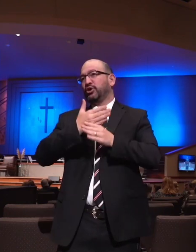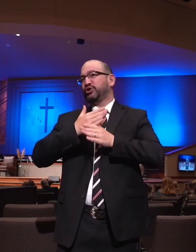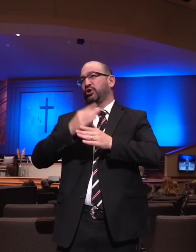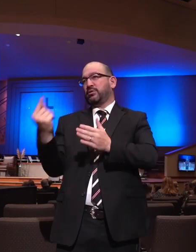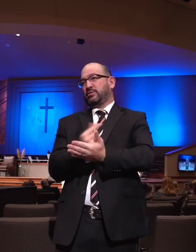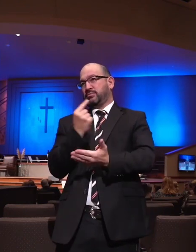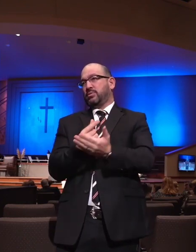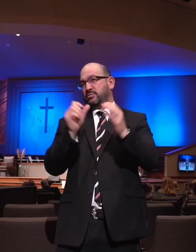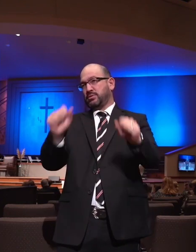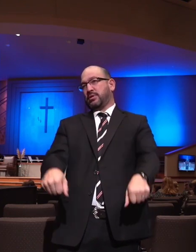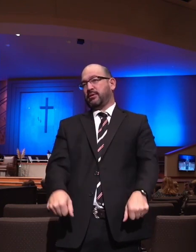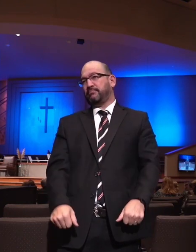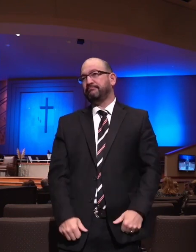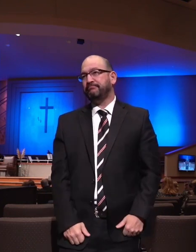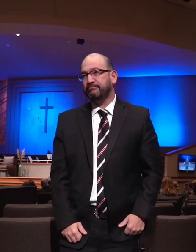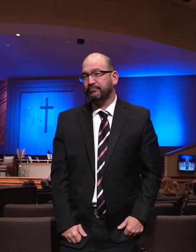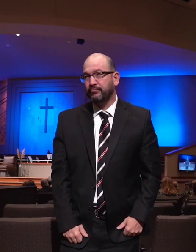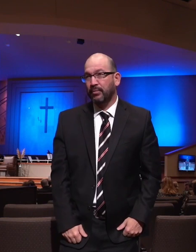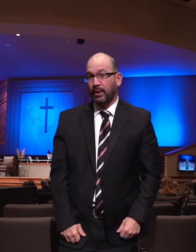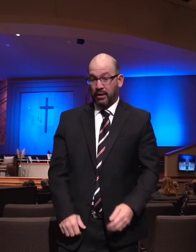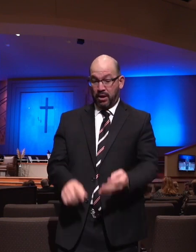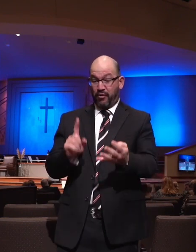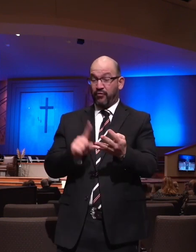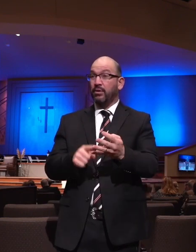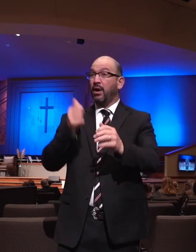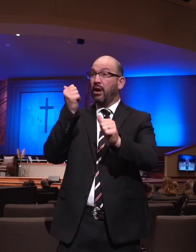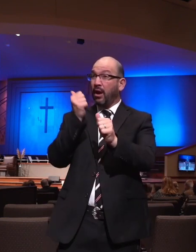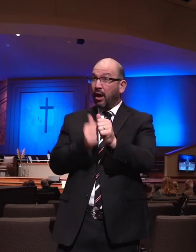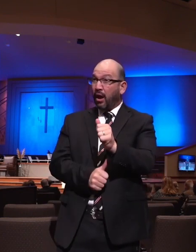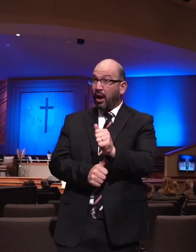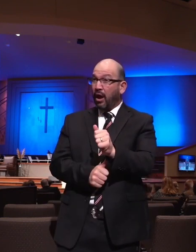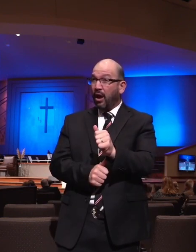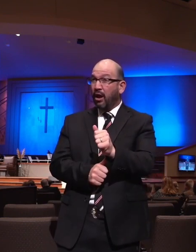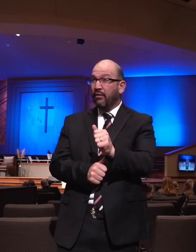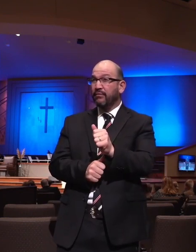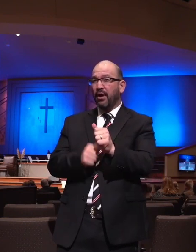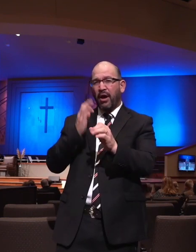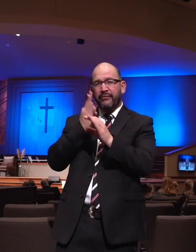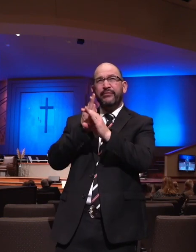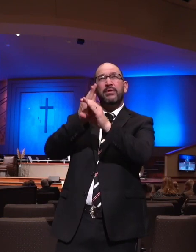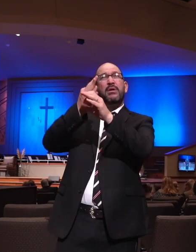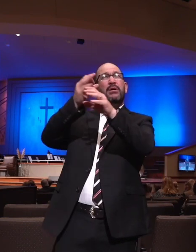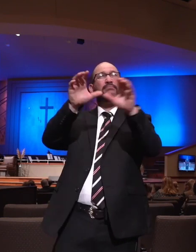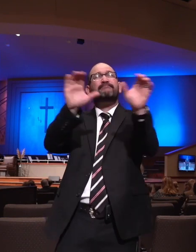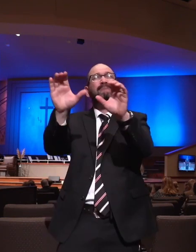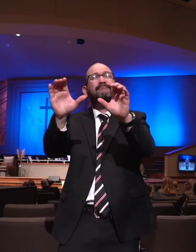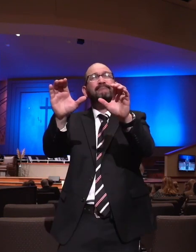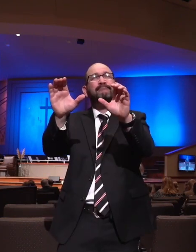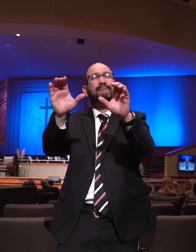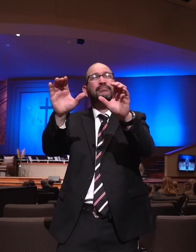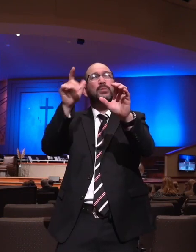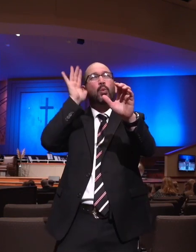that they can share and every act of faith in God is rewarded heads are bowed